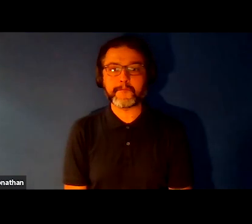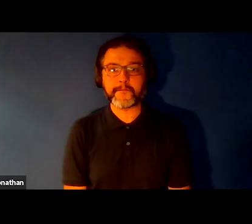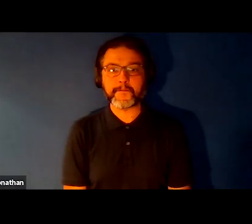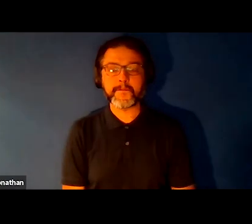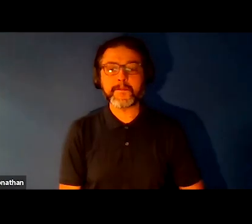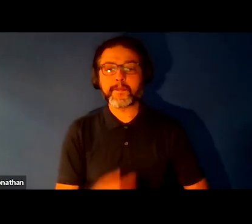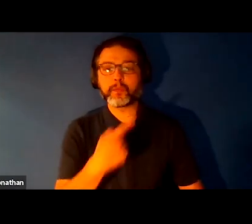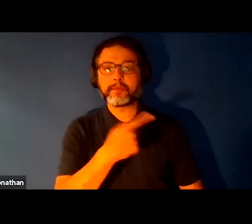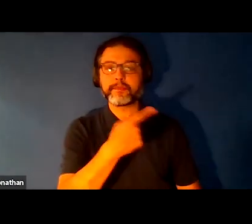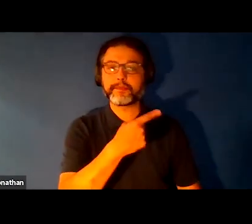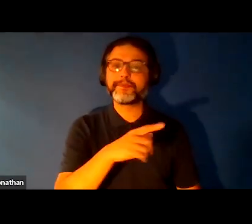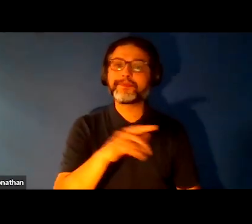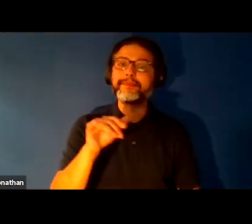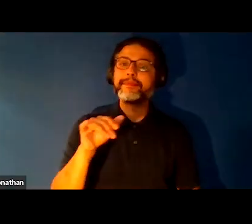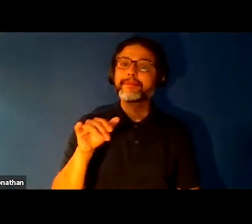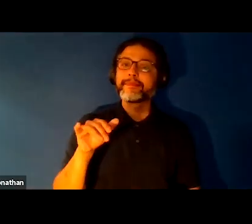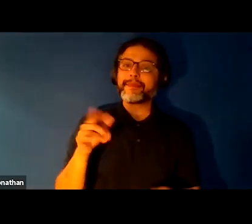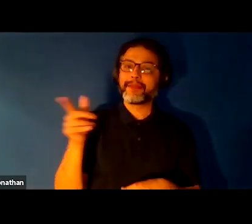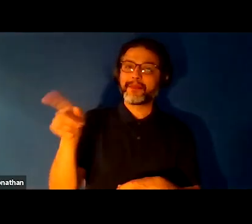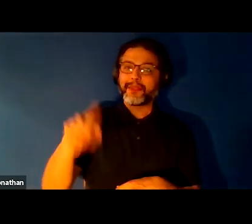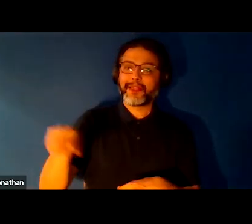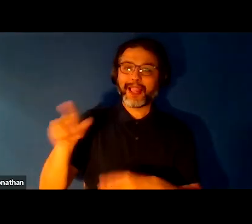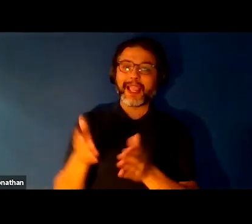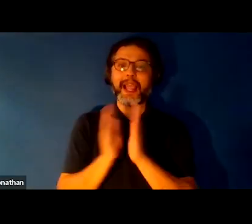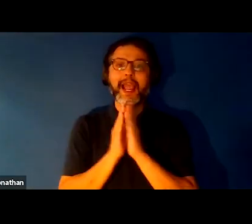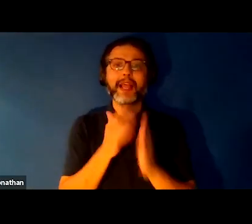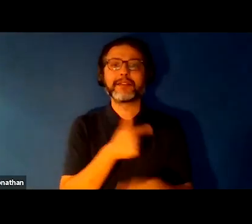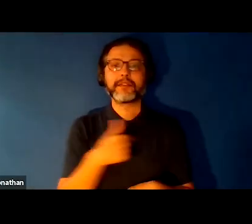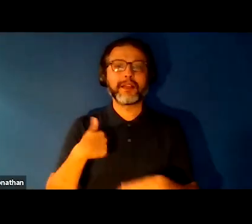This one was a charge to create a study space on the second level.